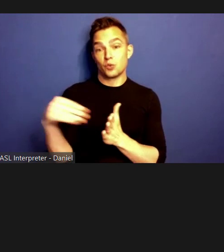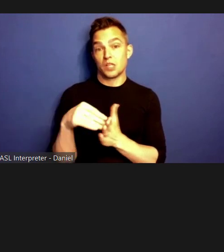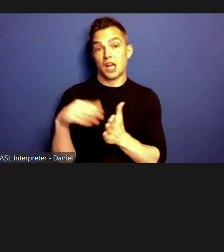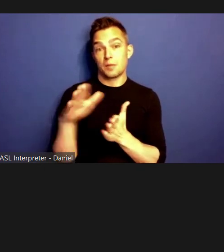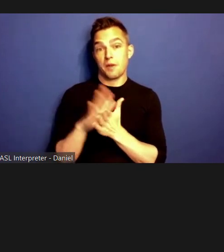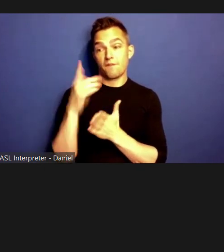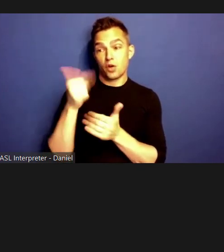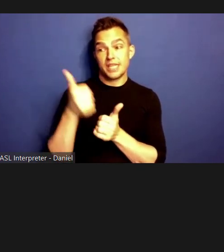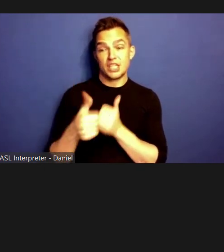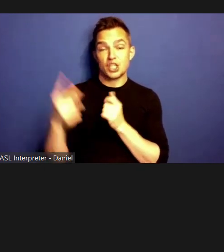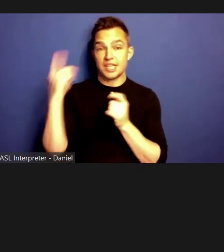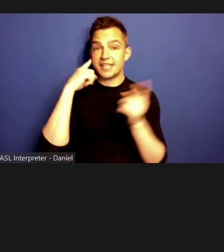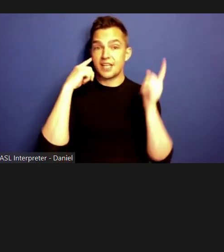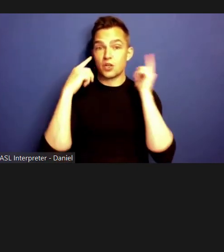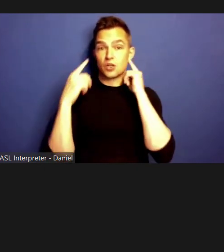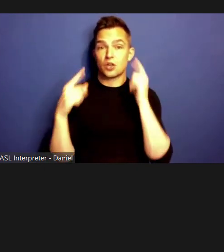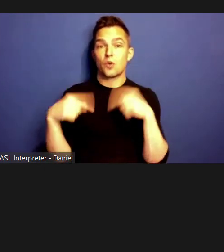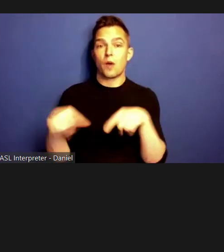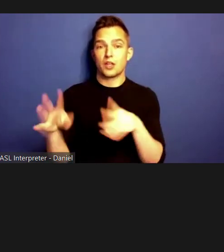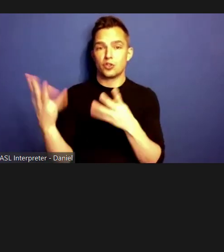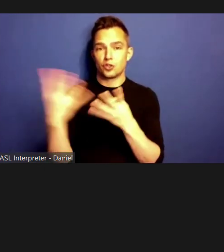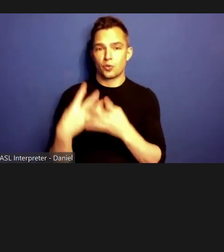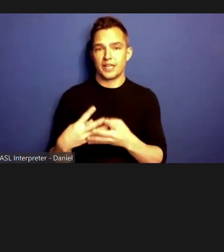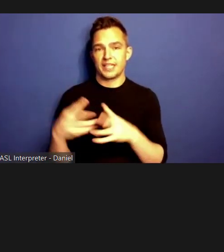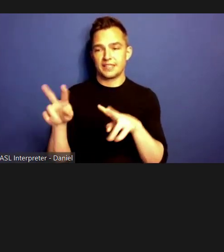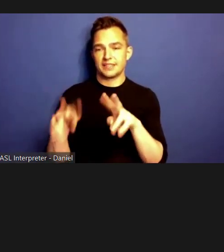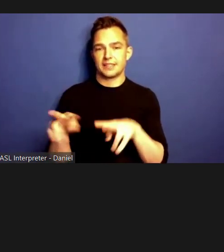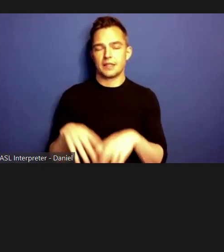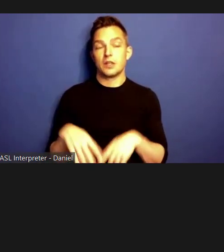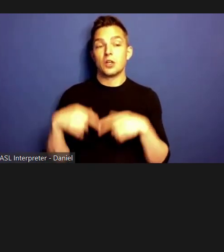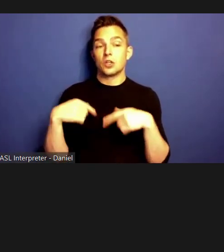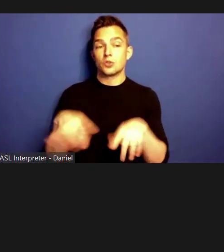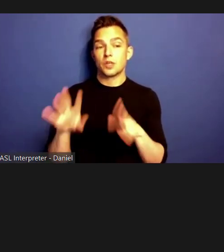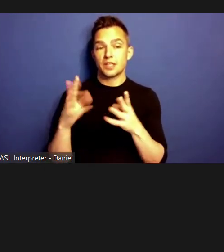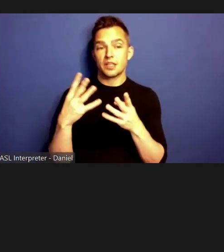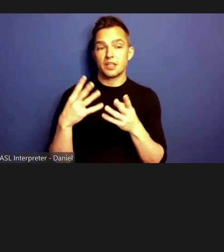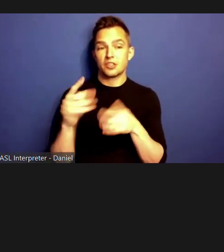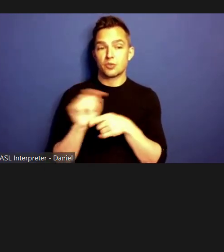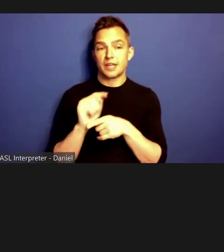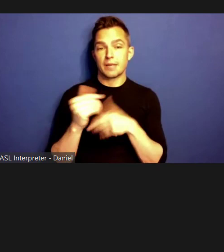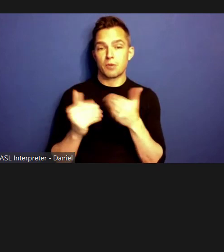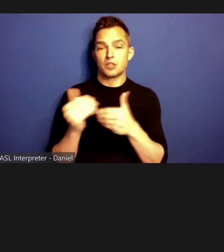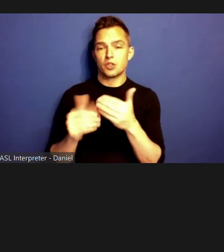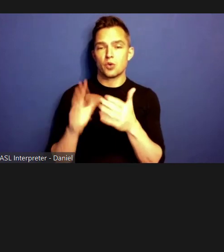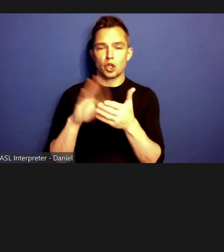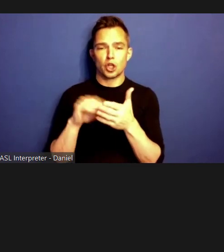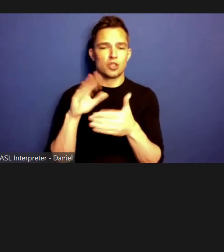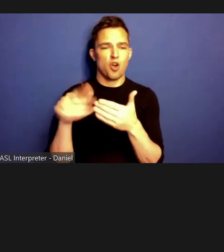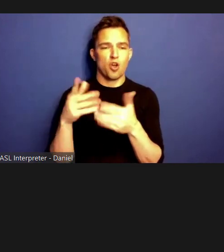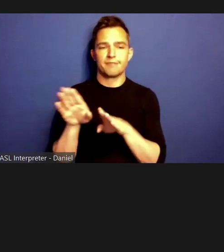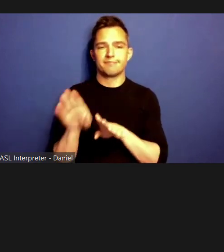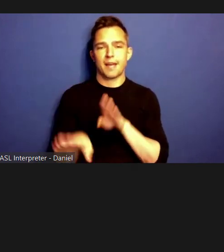So, through the training process, you'll learn all of the steps of the conditioning and the screening process and all of the